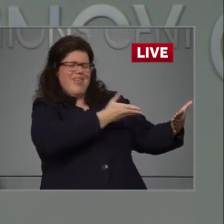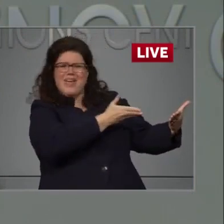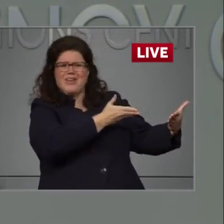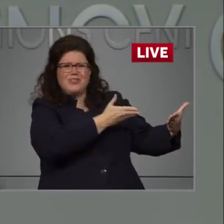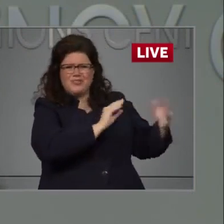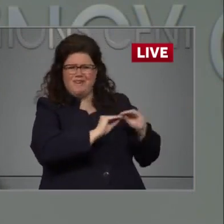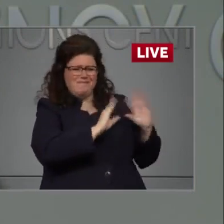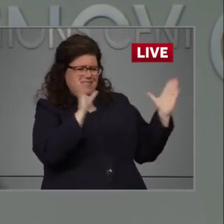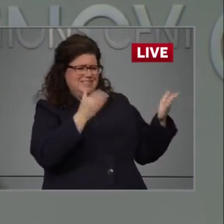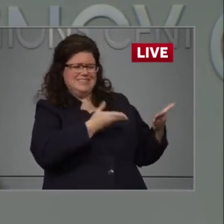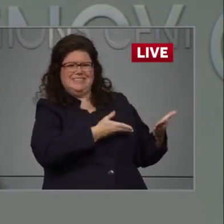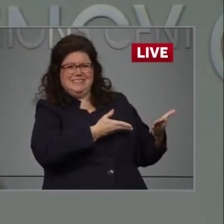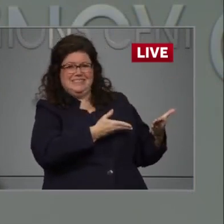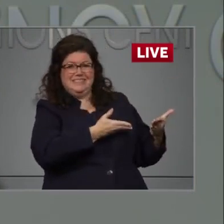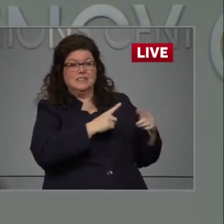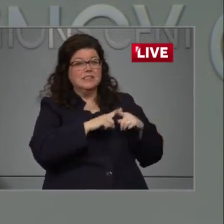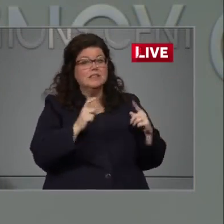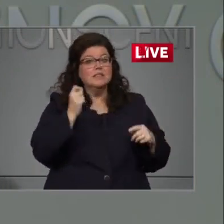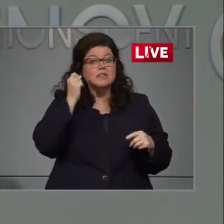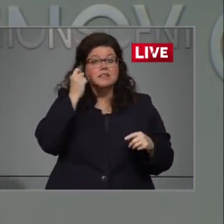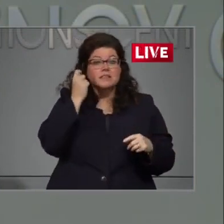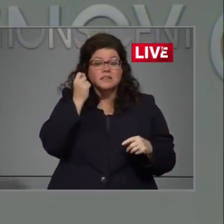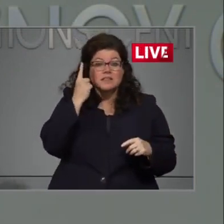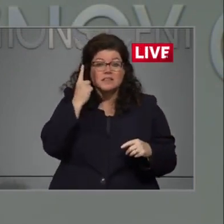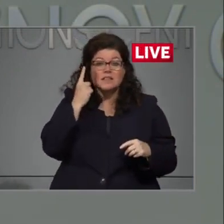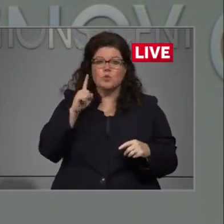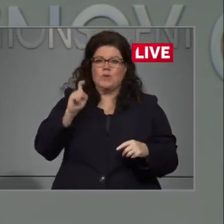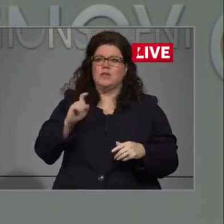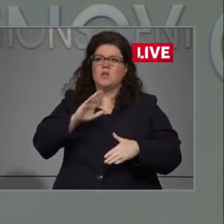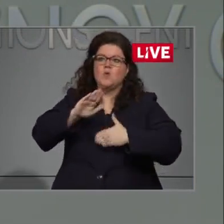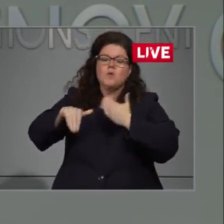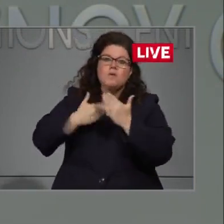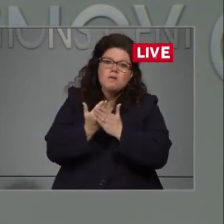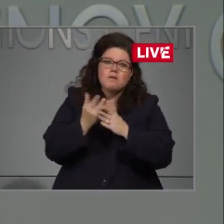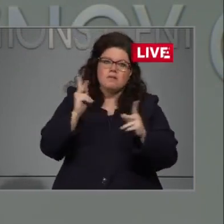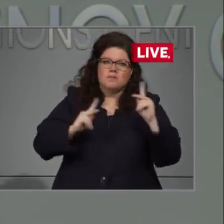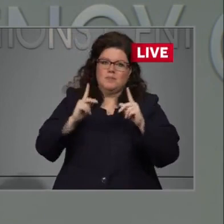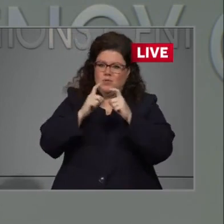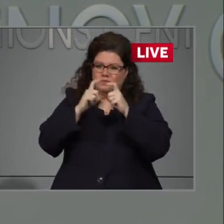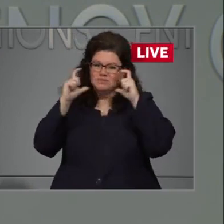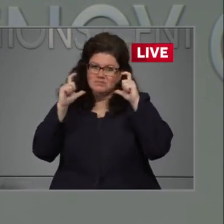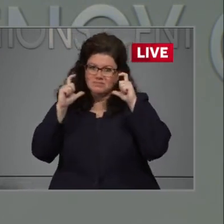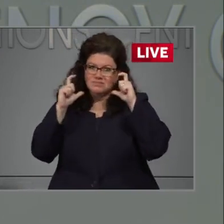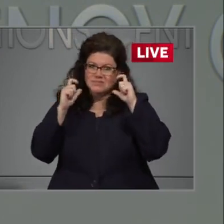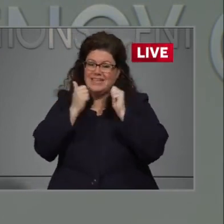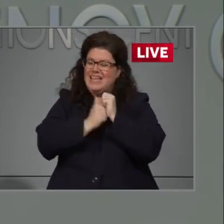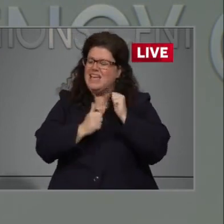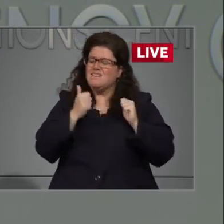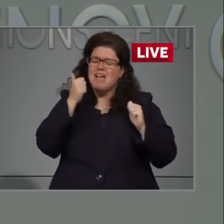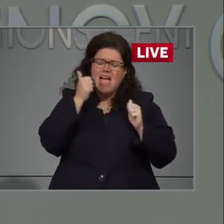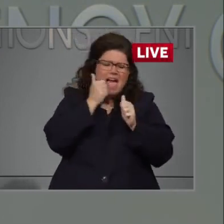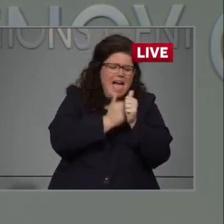THE SCIENTIFIC EVIDENCE IS COMPELLING. HOWEVER FACE COVERINGS ONLY FULLY WORK WHEN WE ALL DO IT.